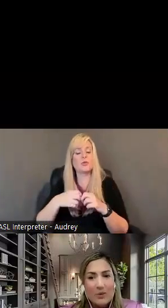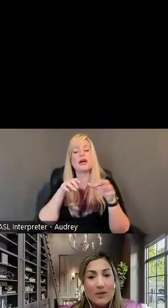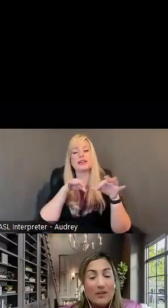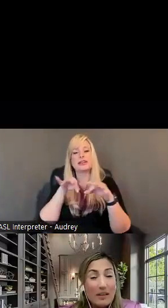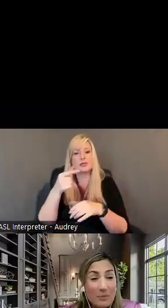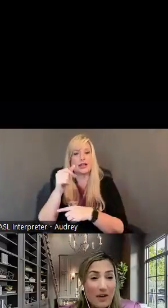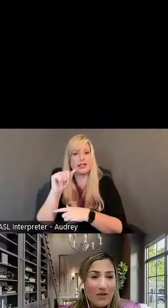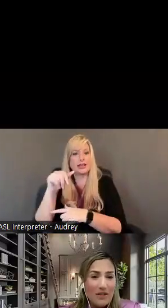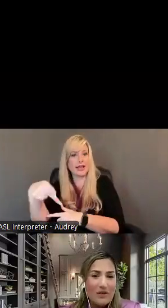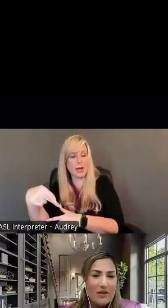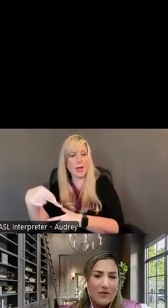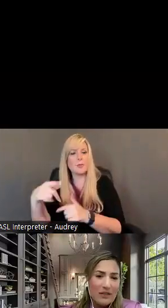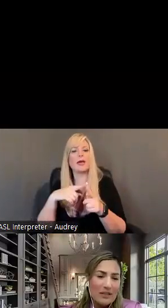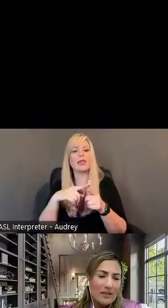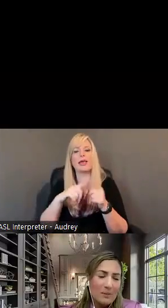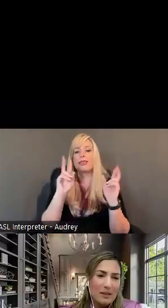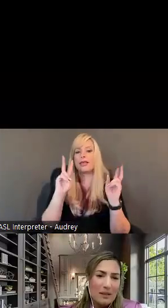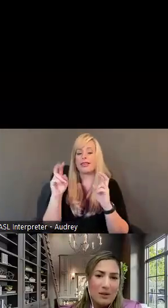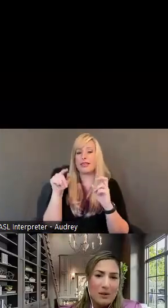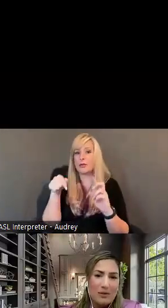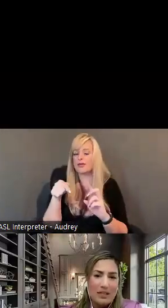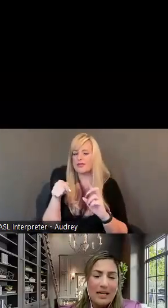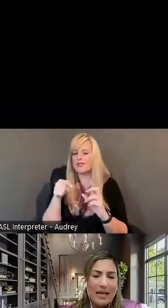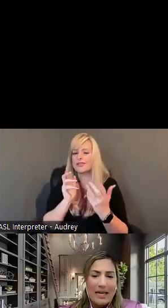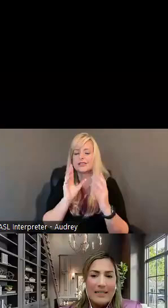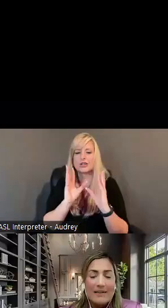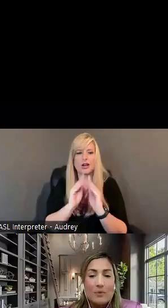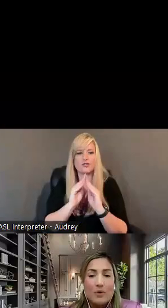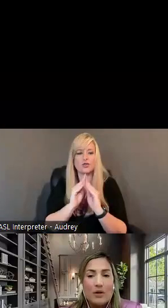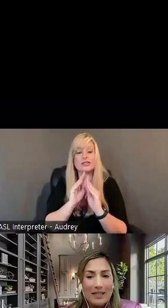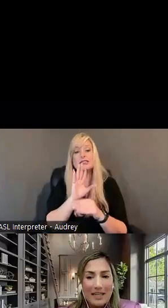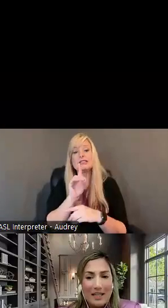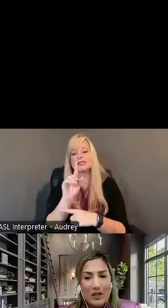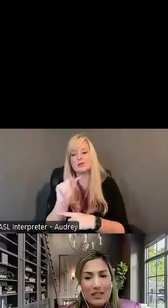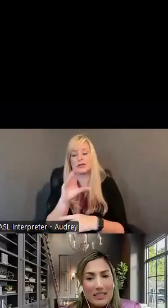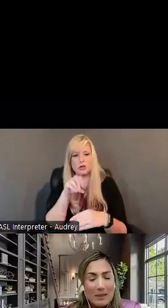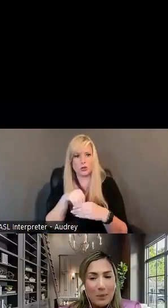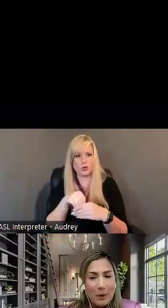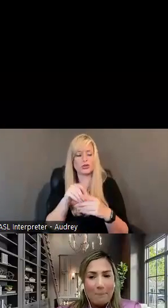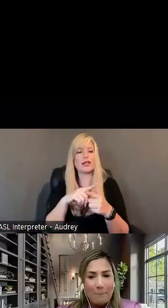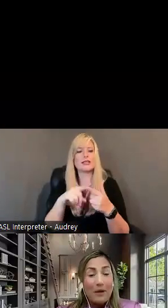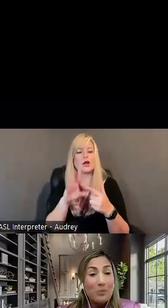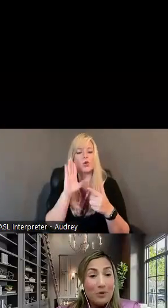with the theme of this conference, disability inclusion, and then we'll engage in a deep brief,